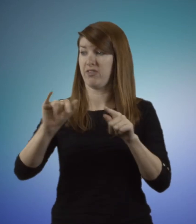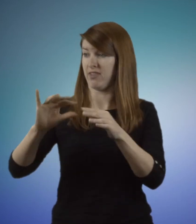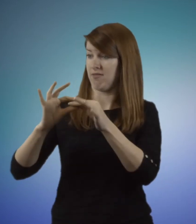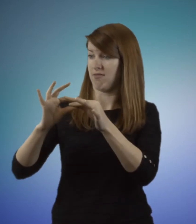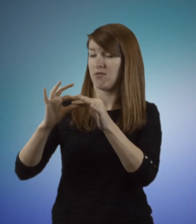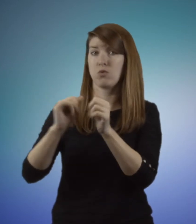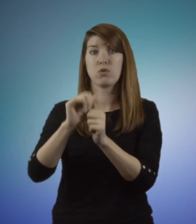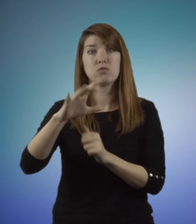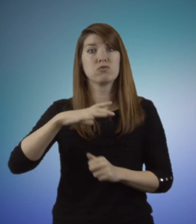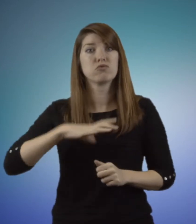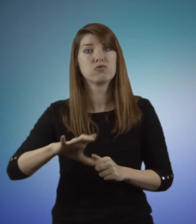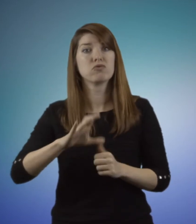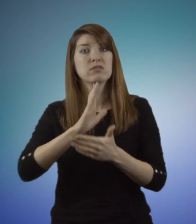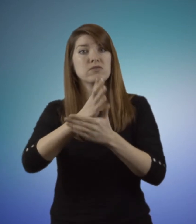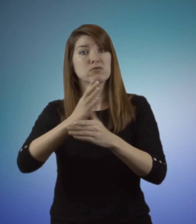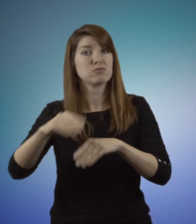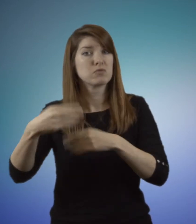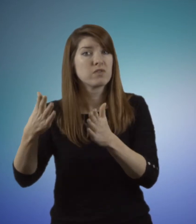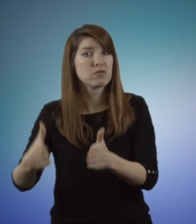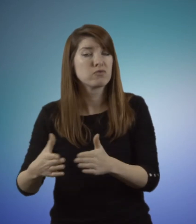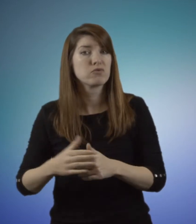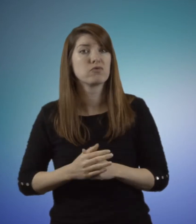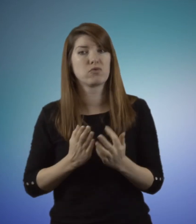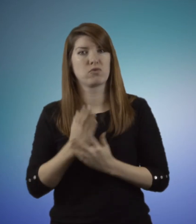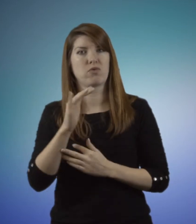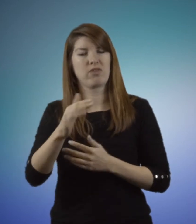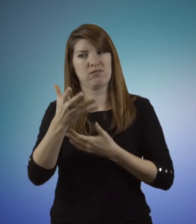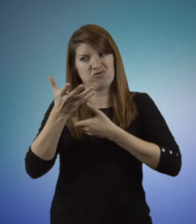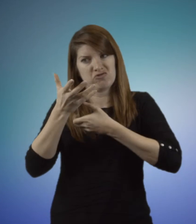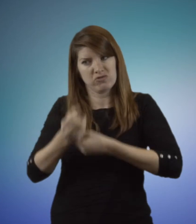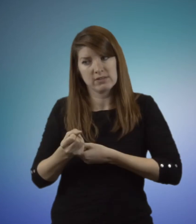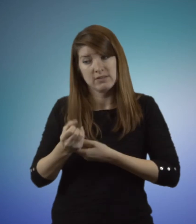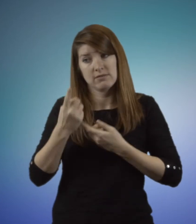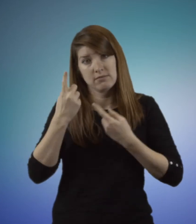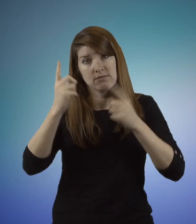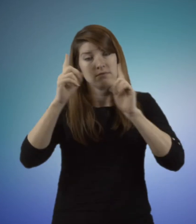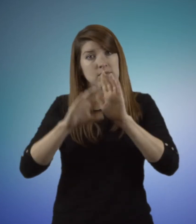And in that relationship with your early intervention provider, through that trust